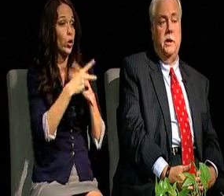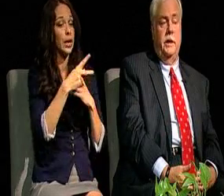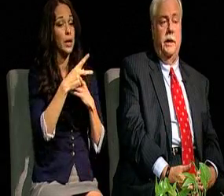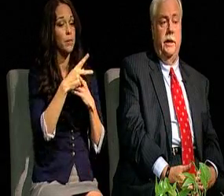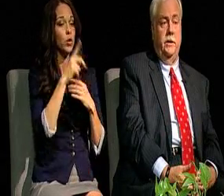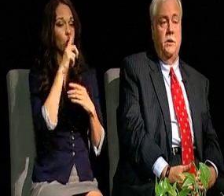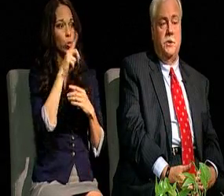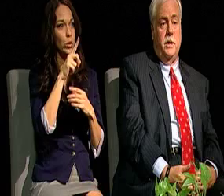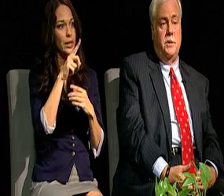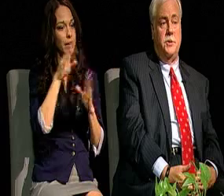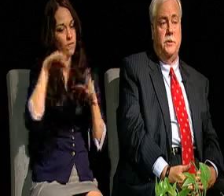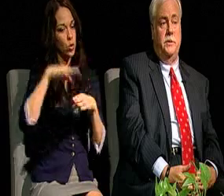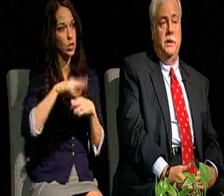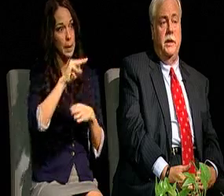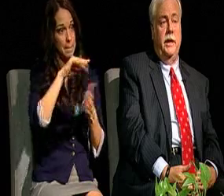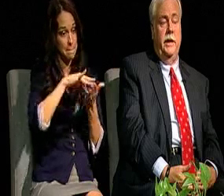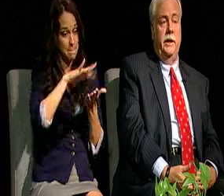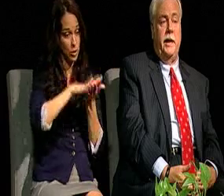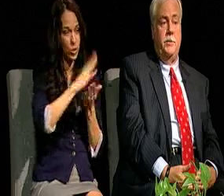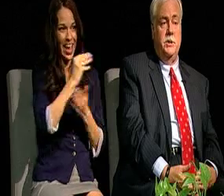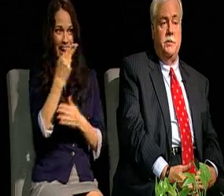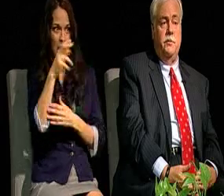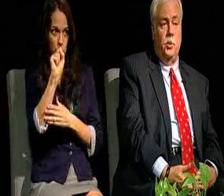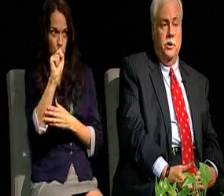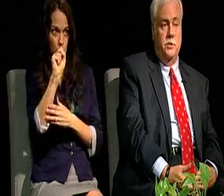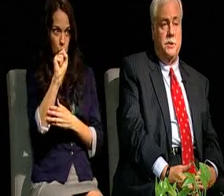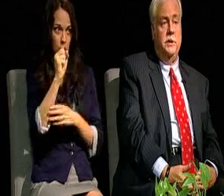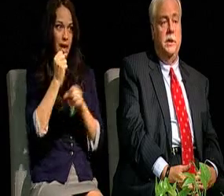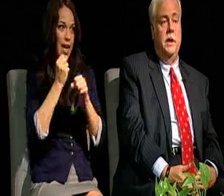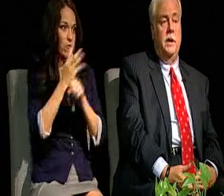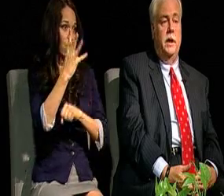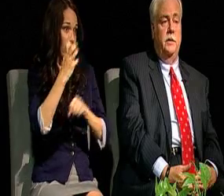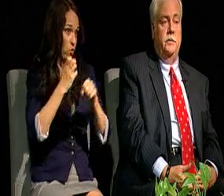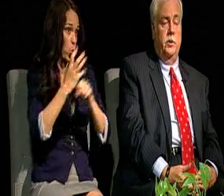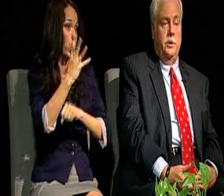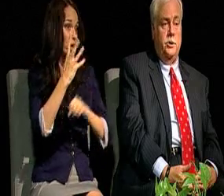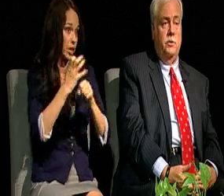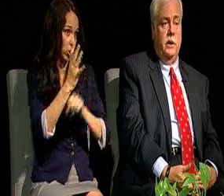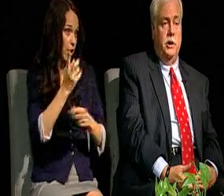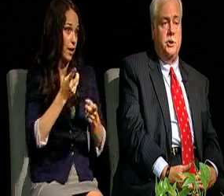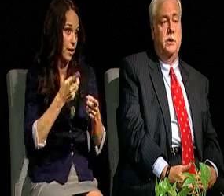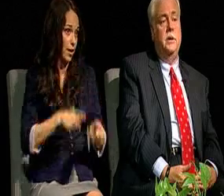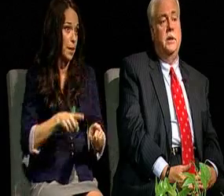and also high school, and it happens every four years during the General Election,